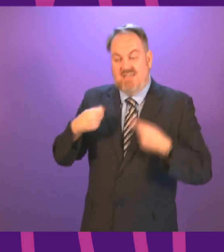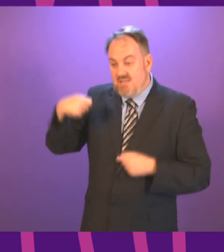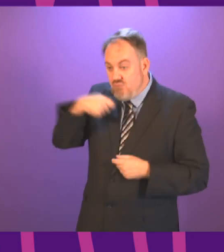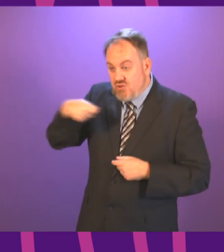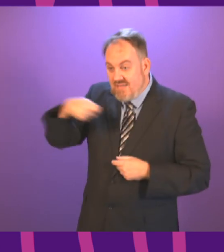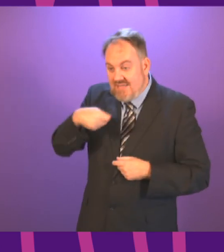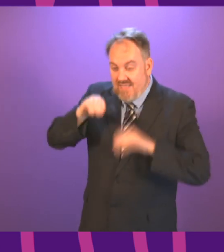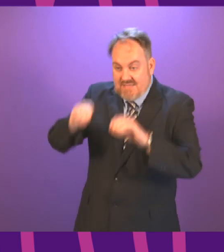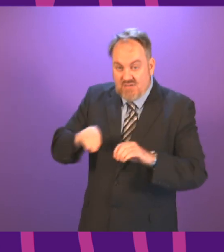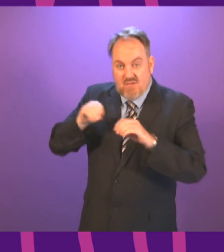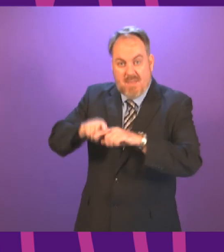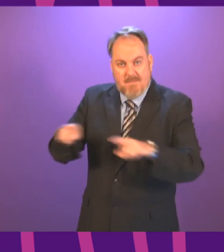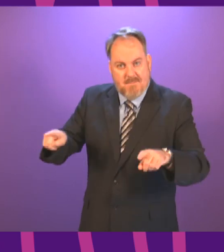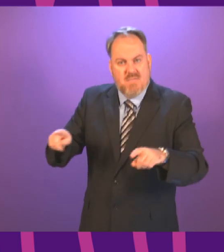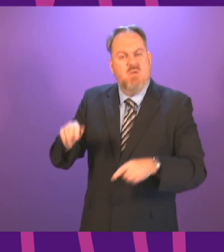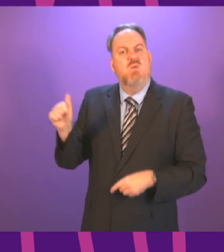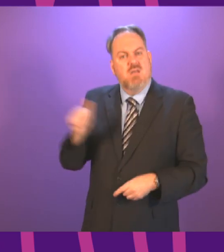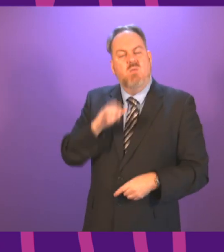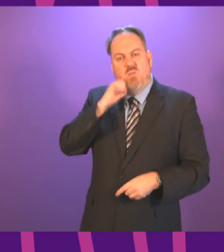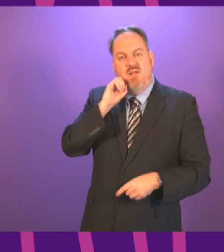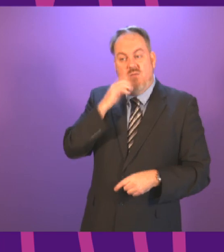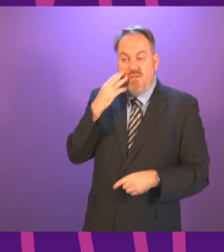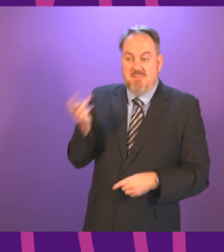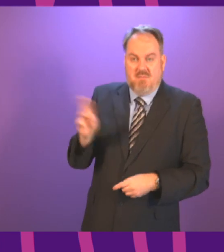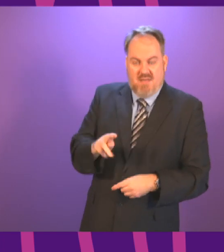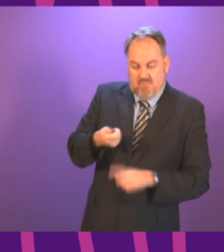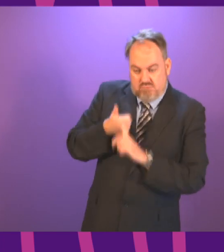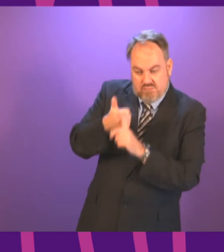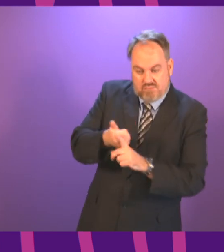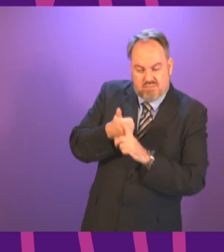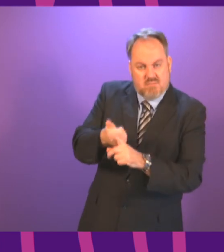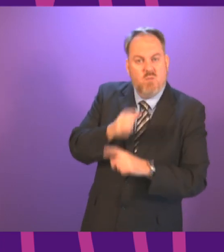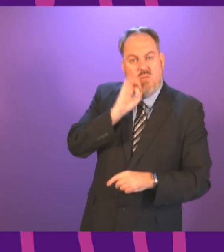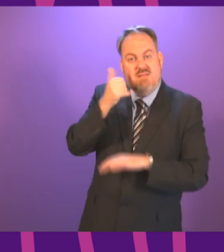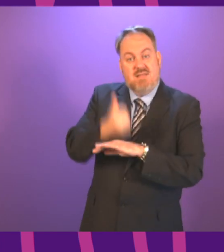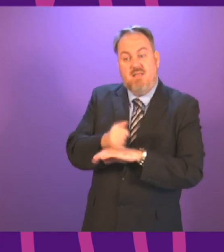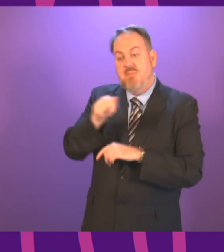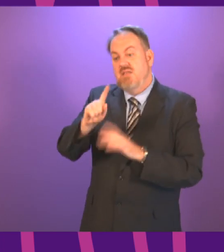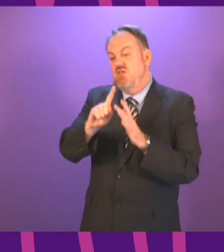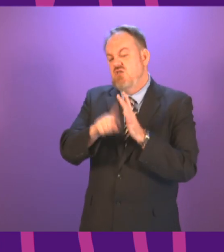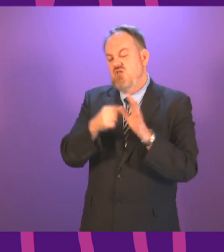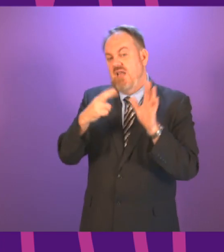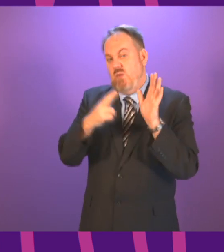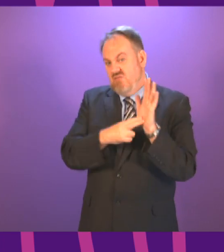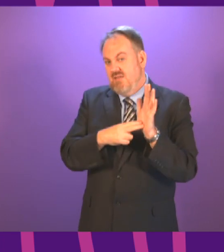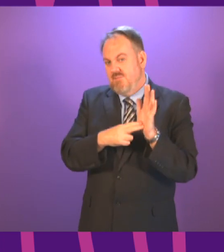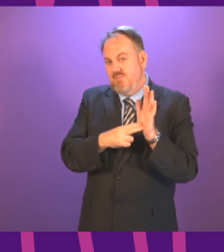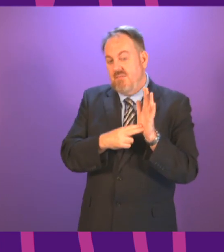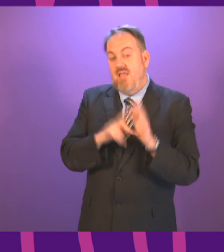settings should resume as soon as establishments are able to provide it. The aim is to fully implement that by January.